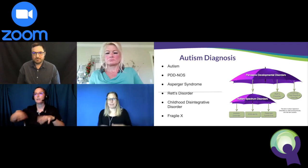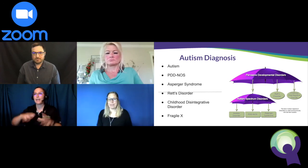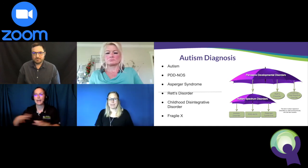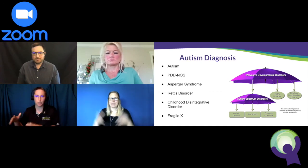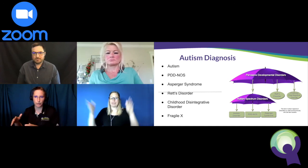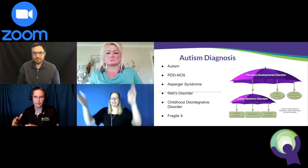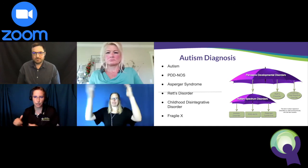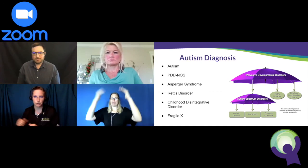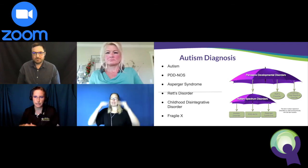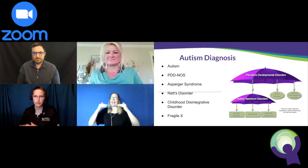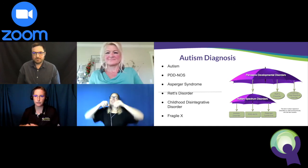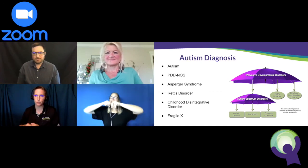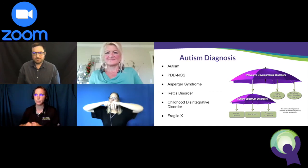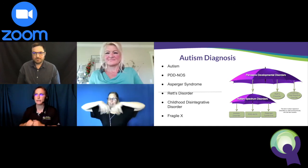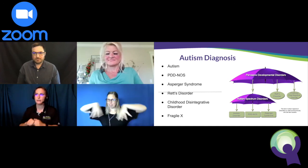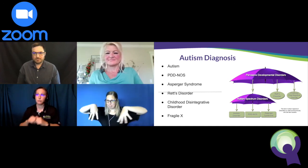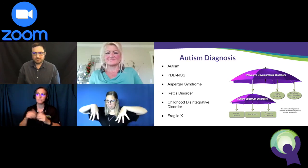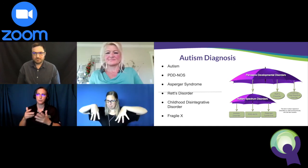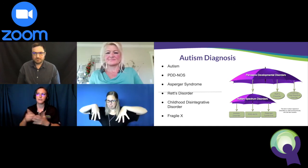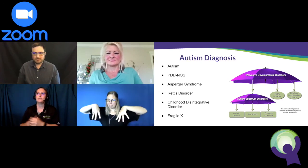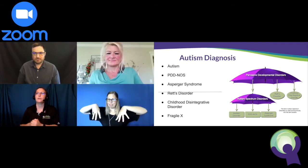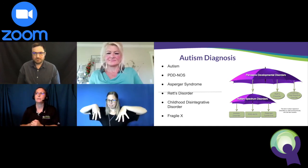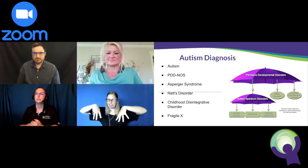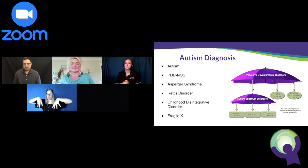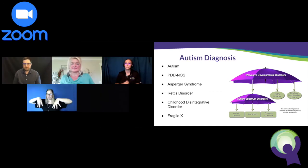subcategories underneath what pervasive developmental disorders which